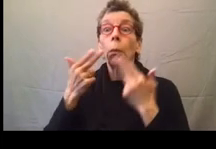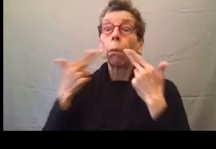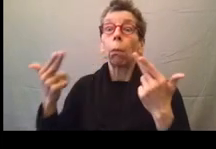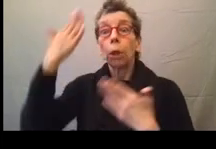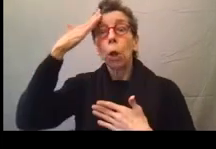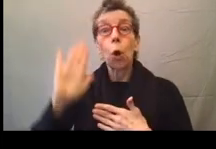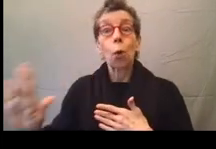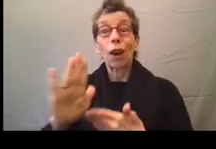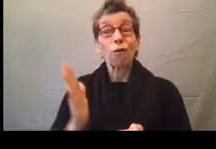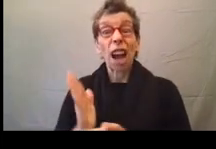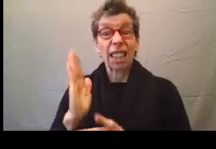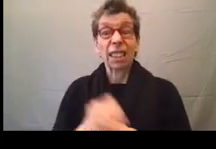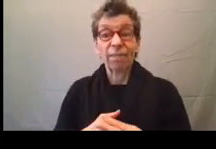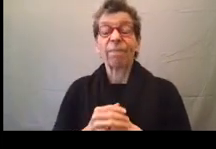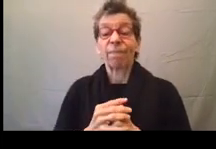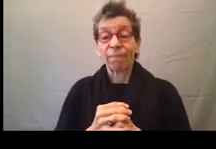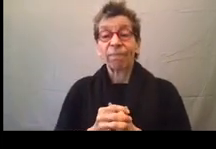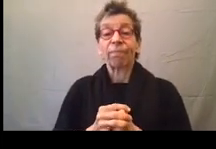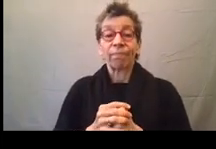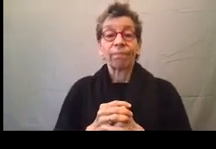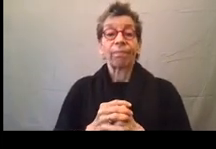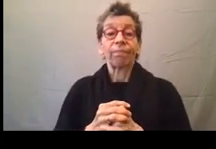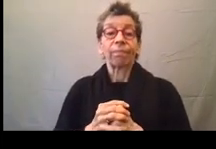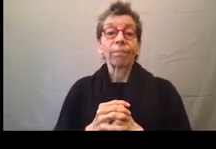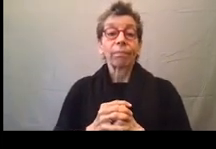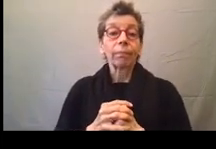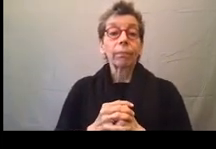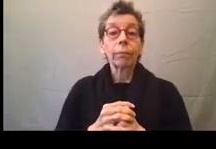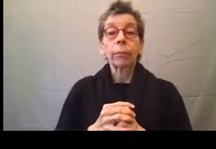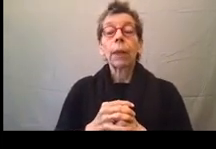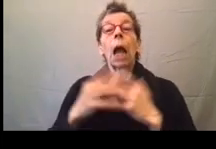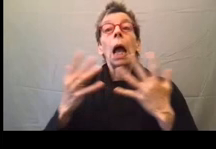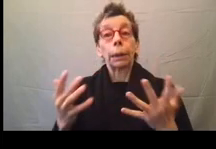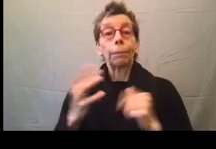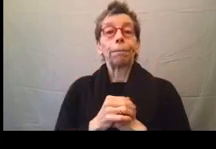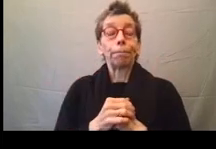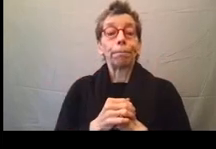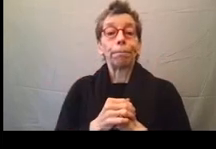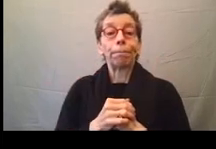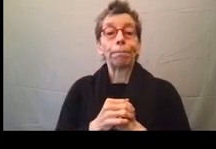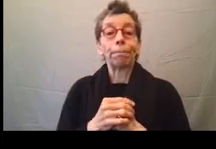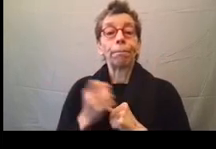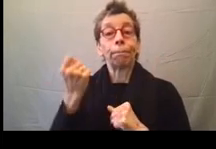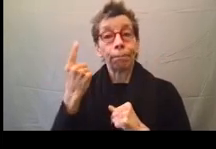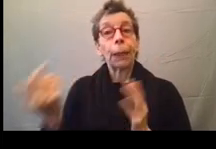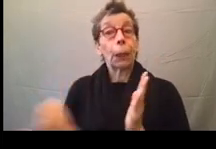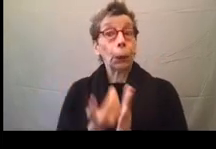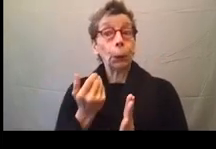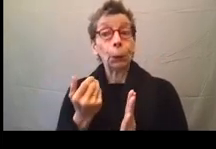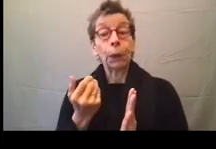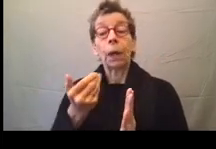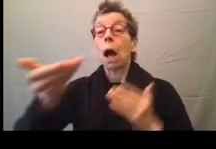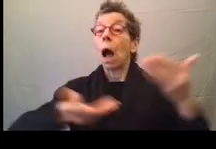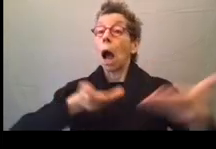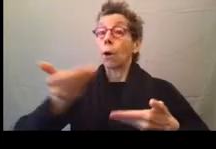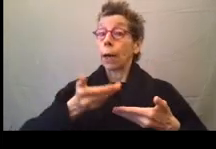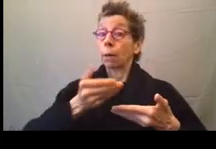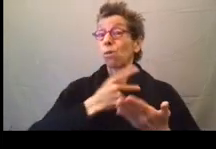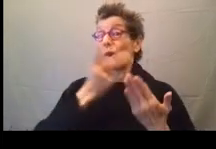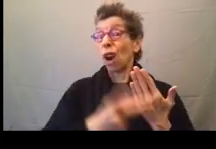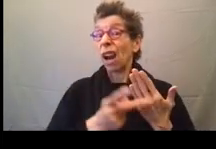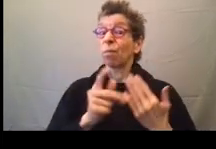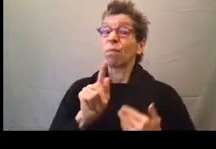the disability community. So, in addition to these new hiring tools that potential job